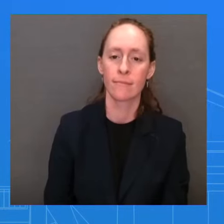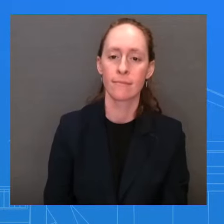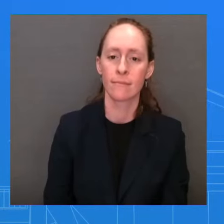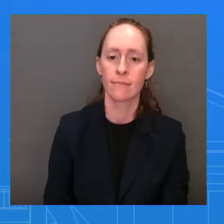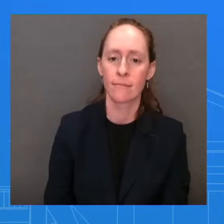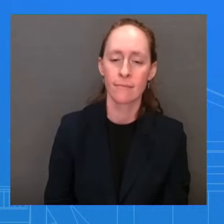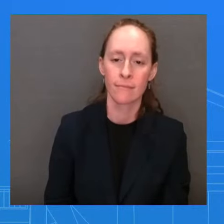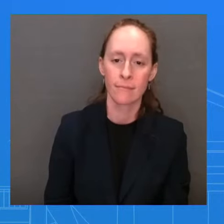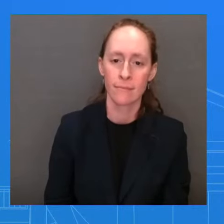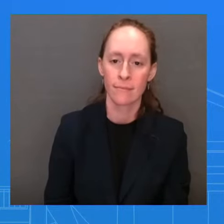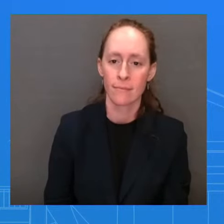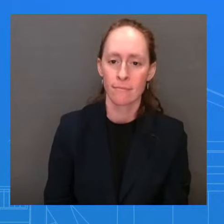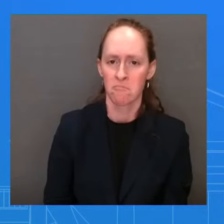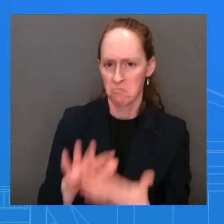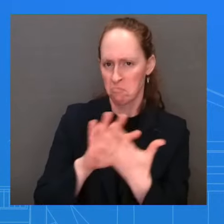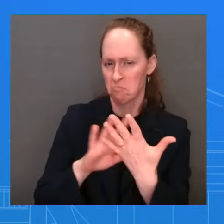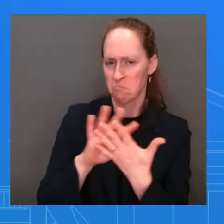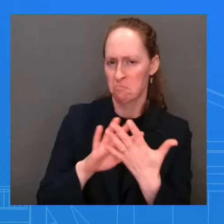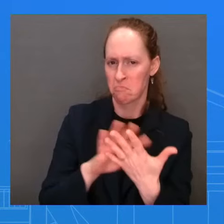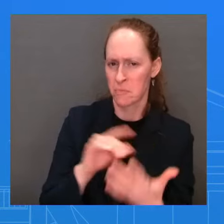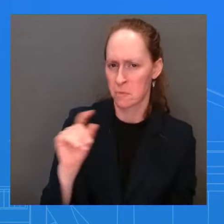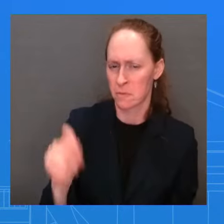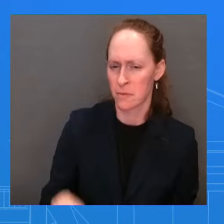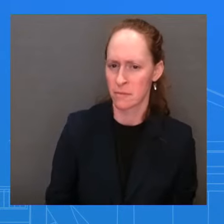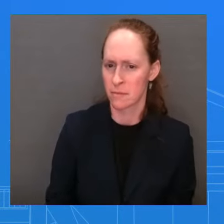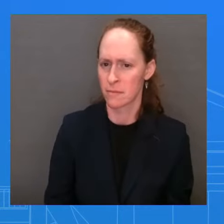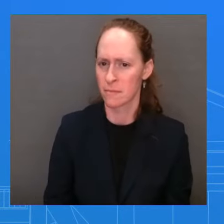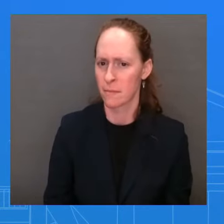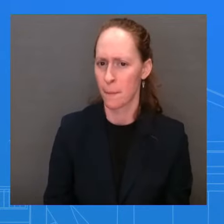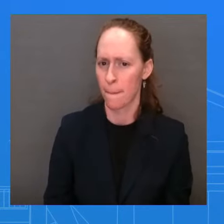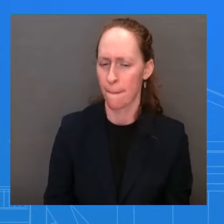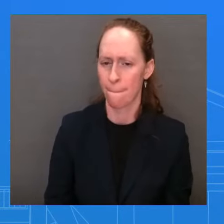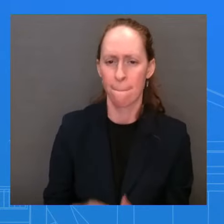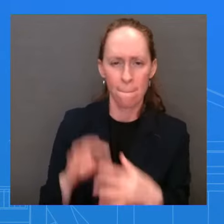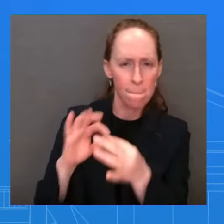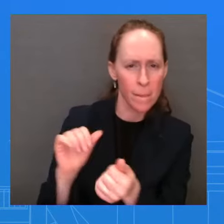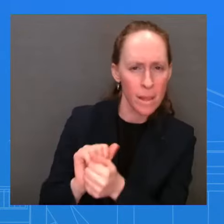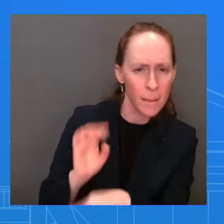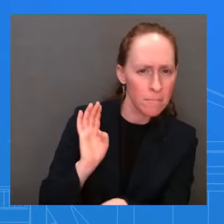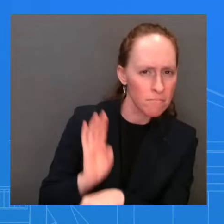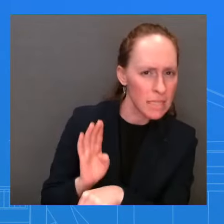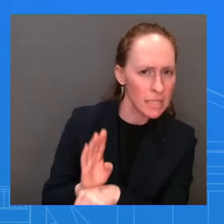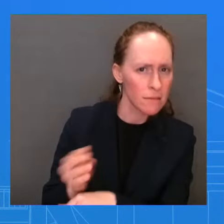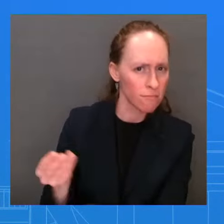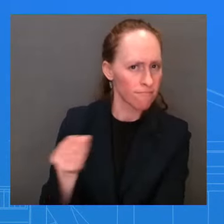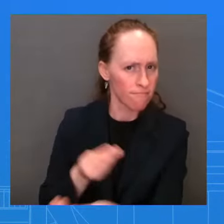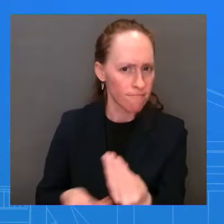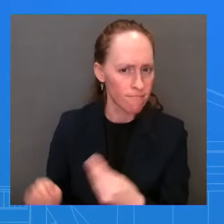Is there an understanding of that and some efforts to either prevent that or at least address it? Ms. Jean-Pierre: I don't have any --